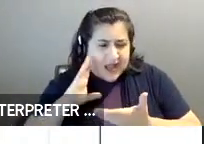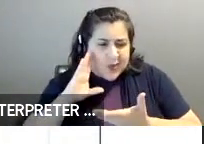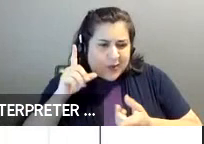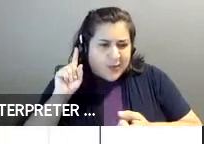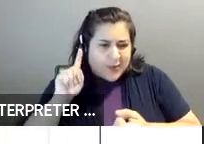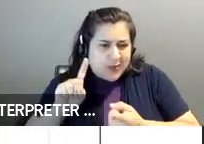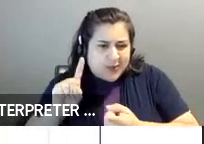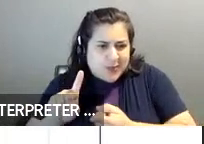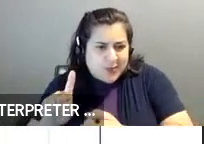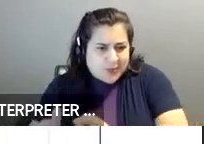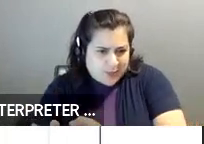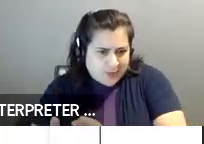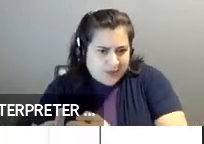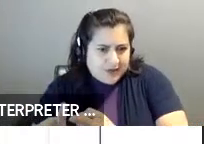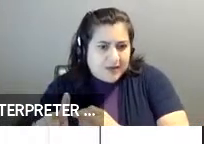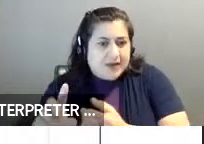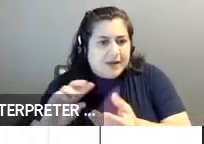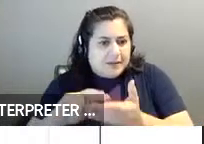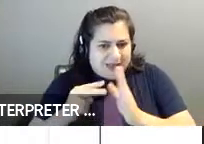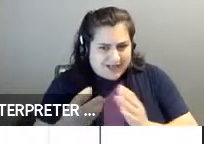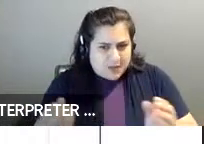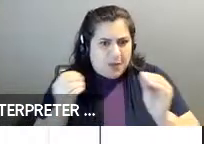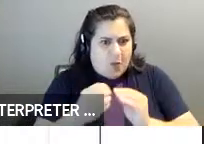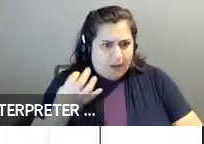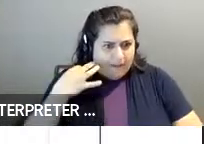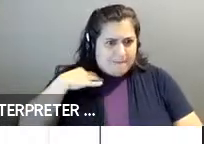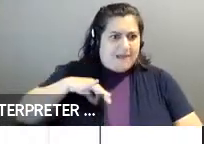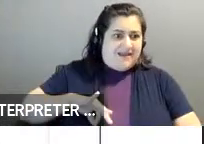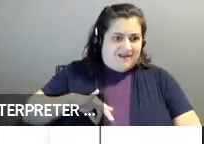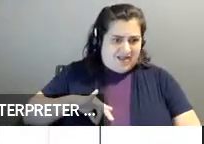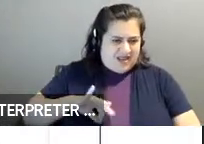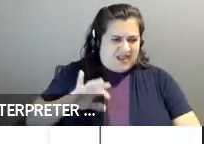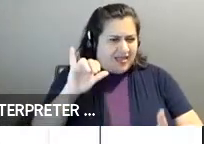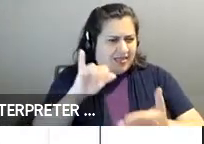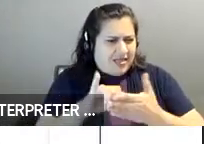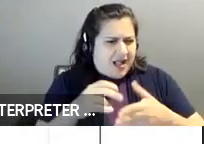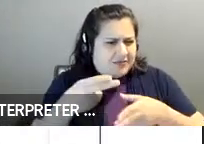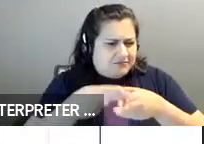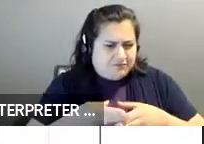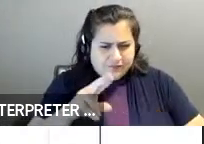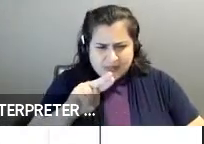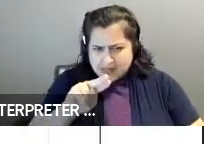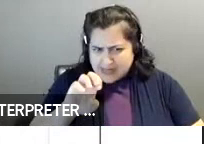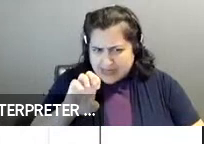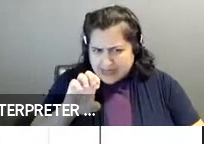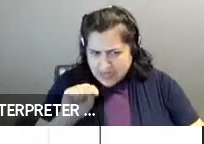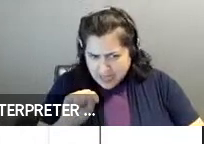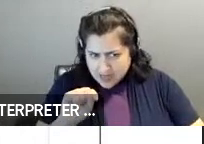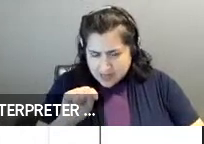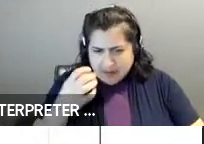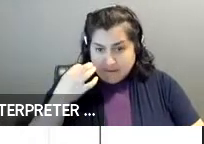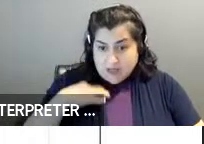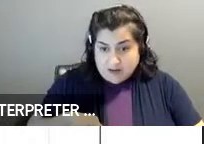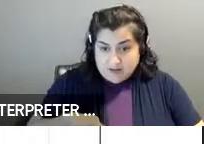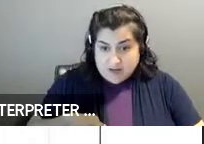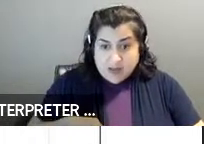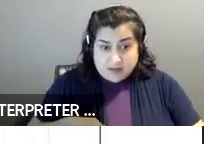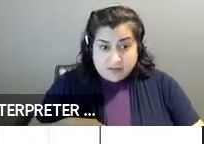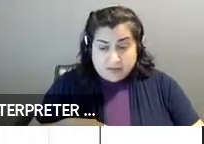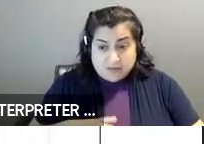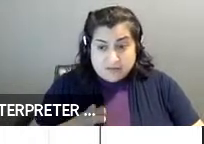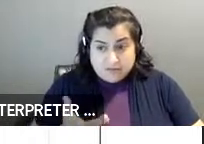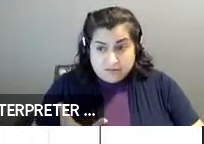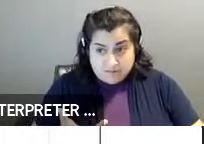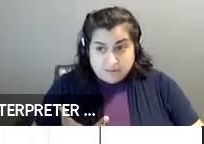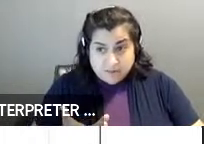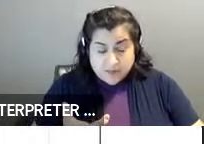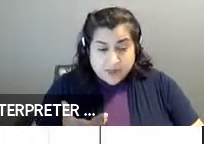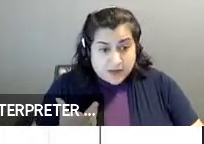That change or net benefit in terms of increasing power wheelchair usage, that change is greater